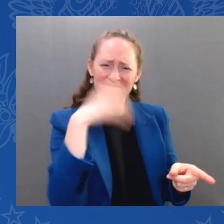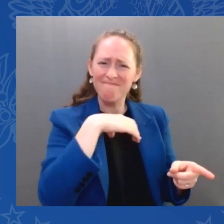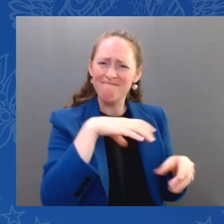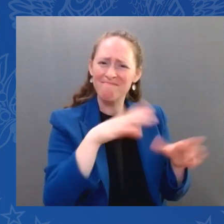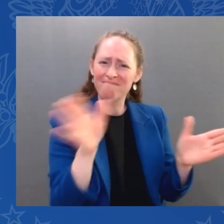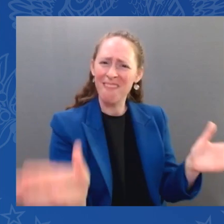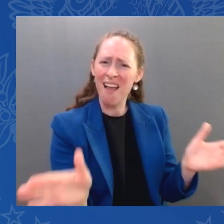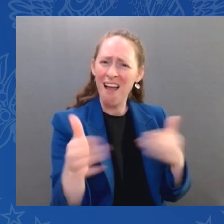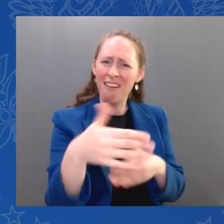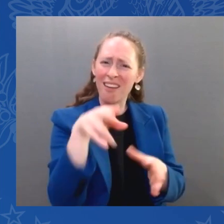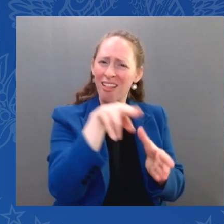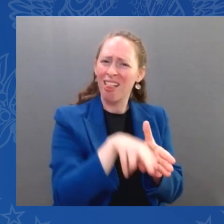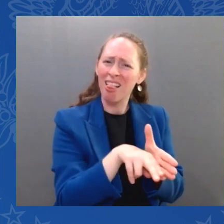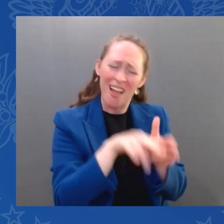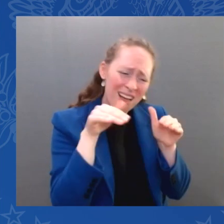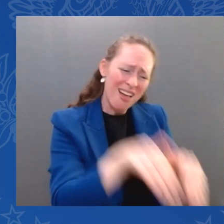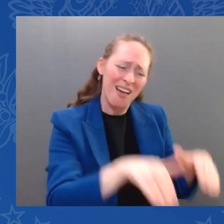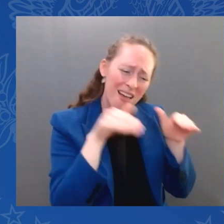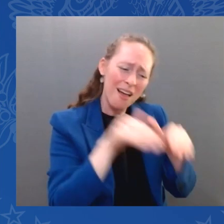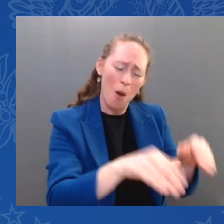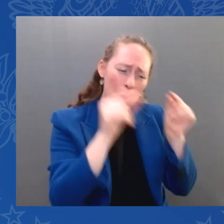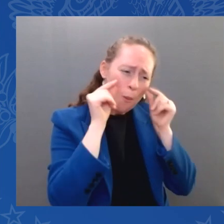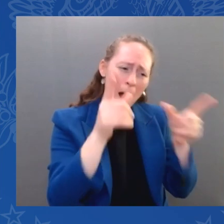Over 40,000 people died from gunshot wounds